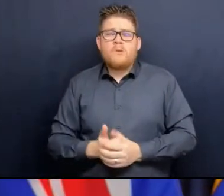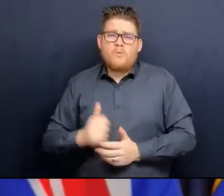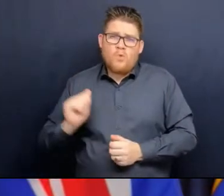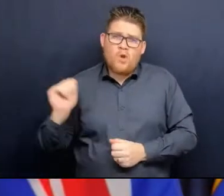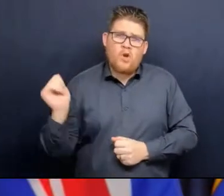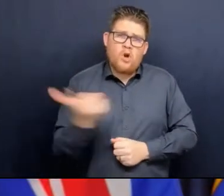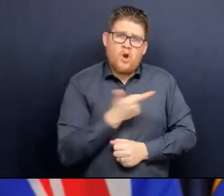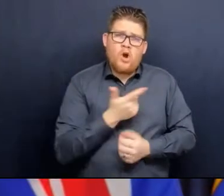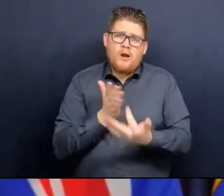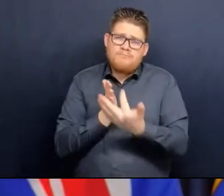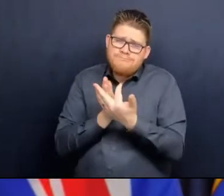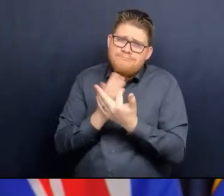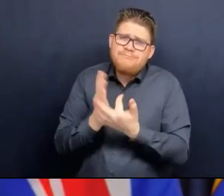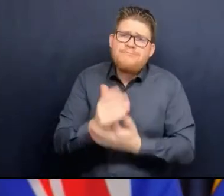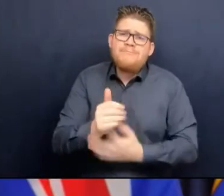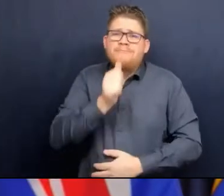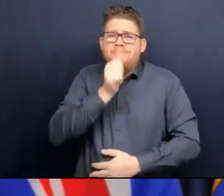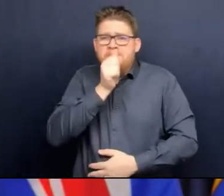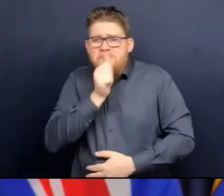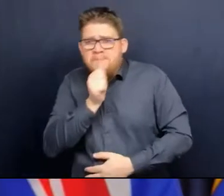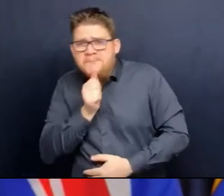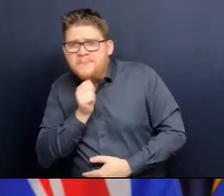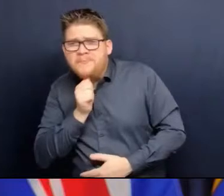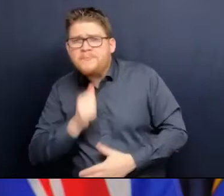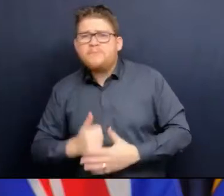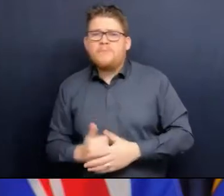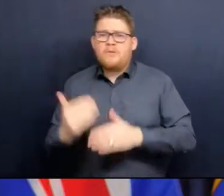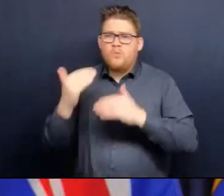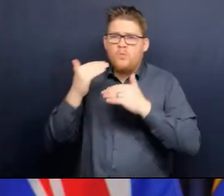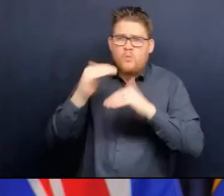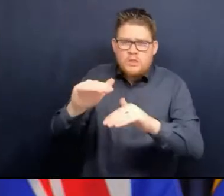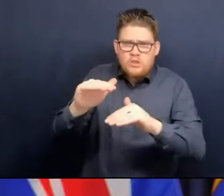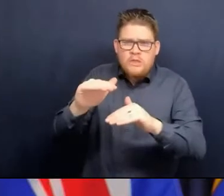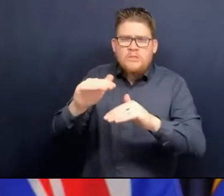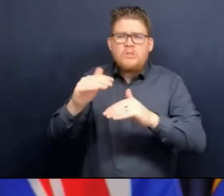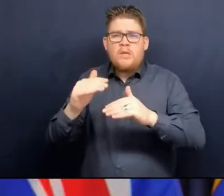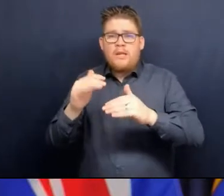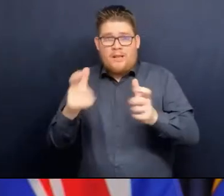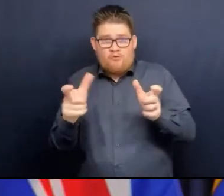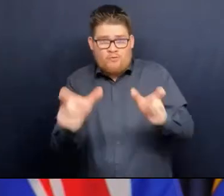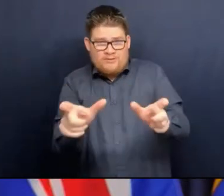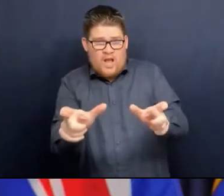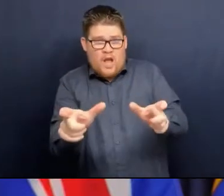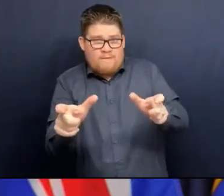sure very tired of it at this point, But if it's you know, we ease up restrictions and then BC